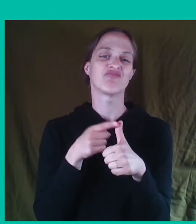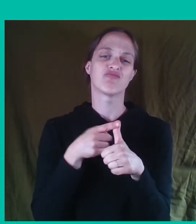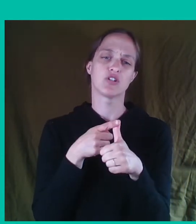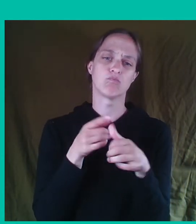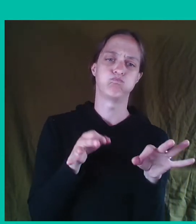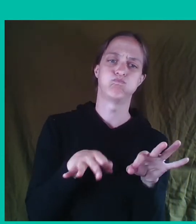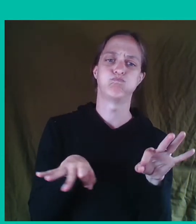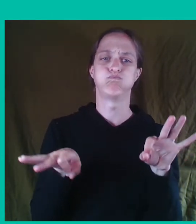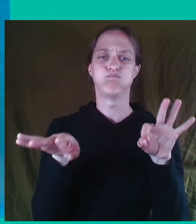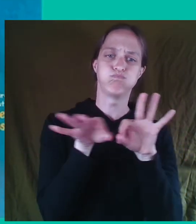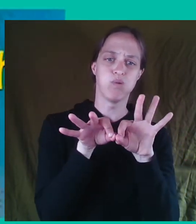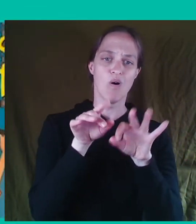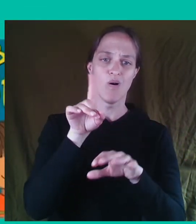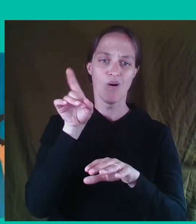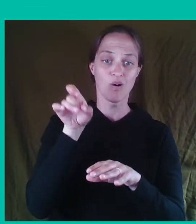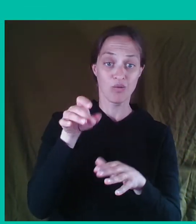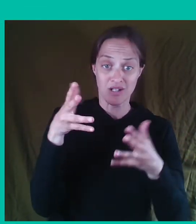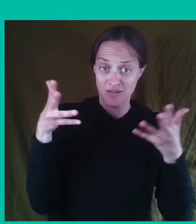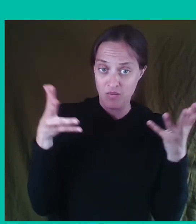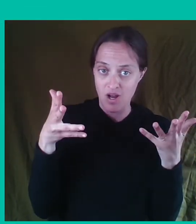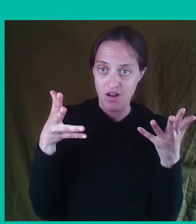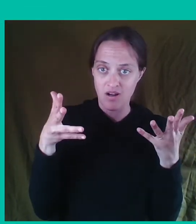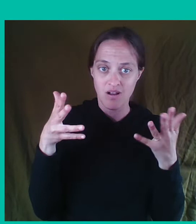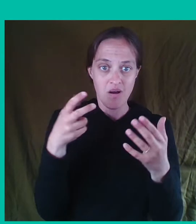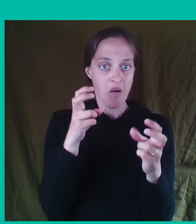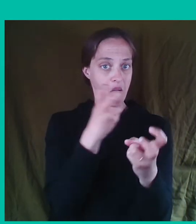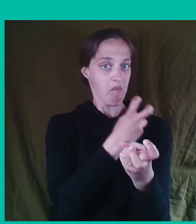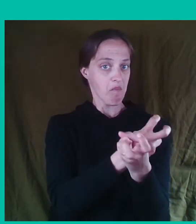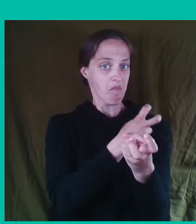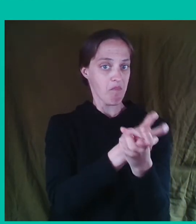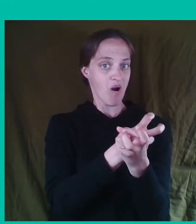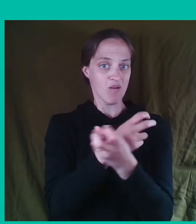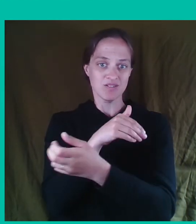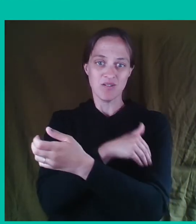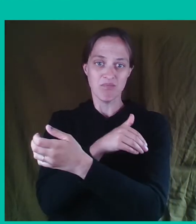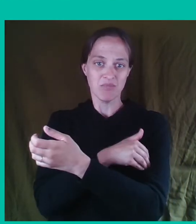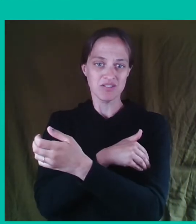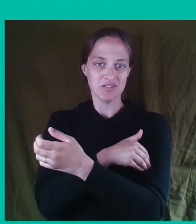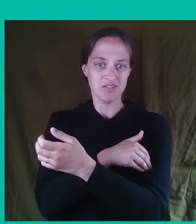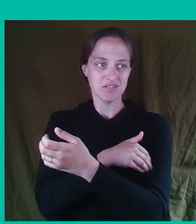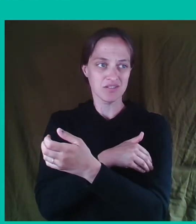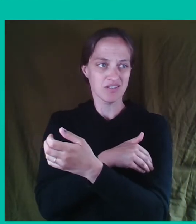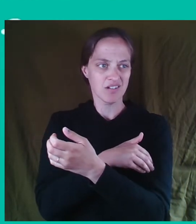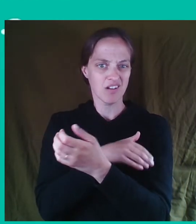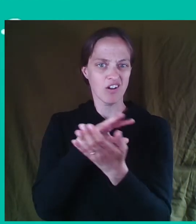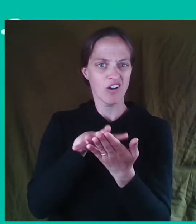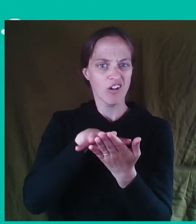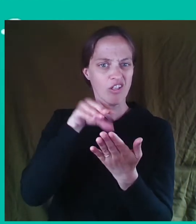My first question, it's a big one, it's what did you learn about bones and muscles from this book?